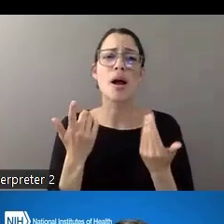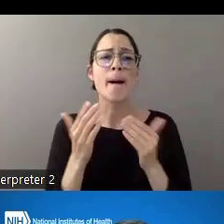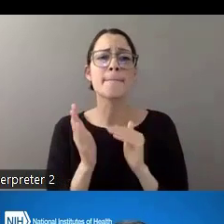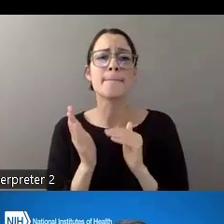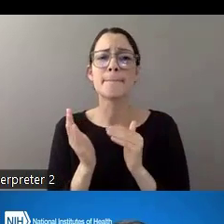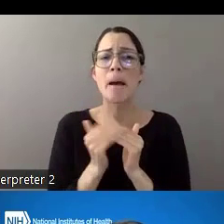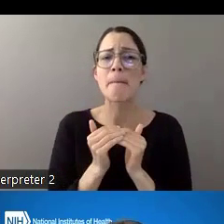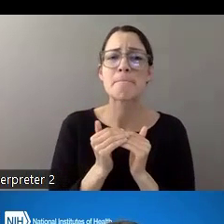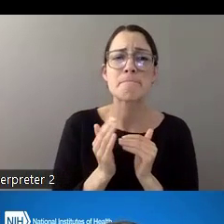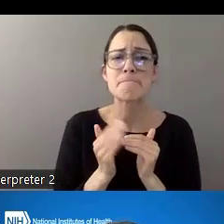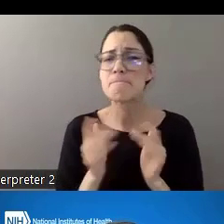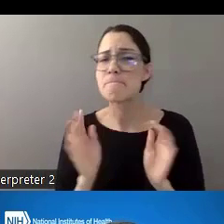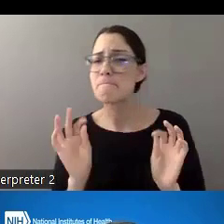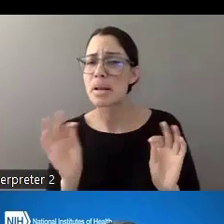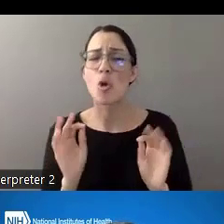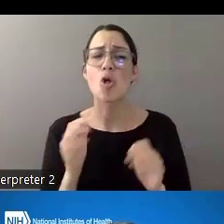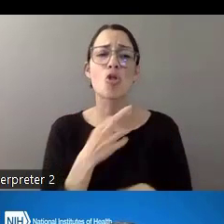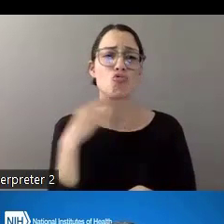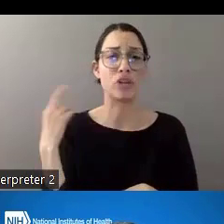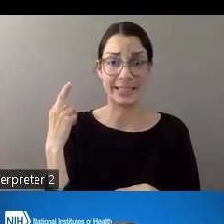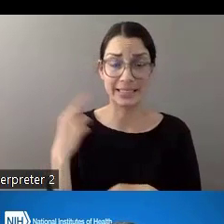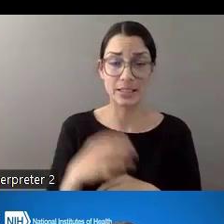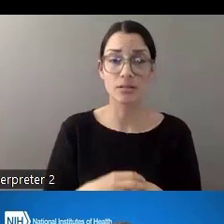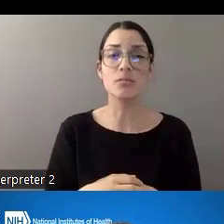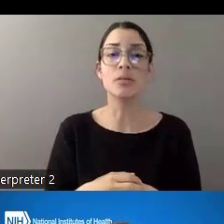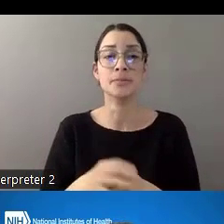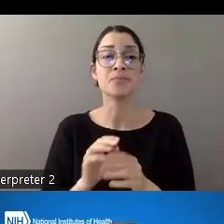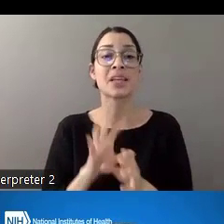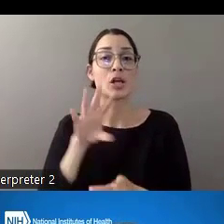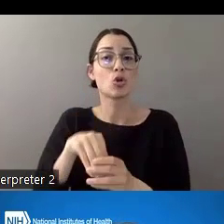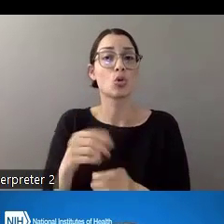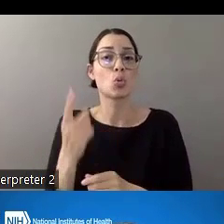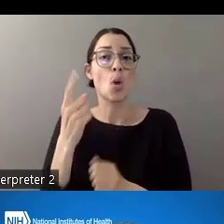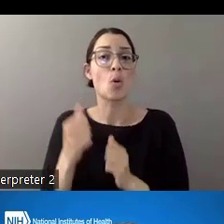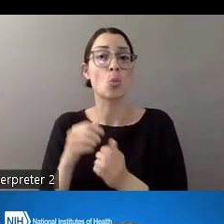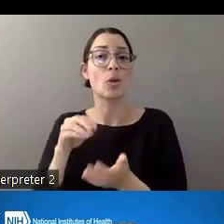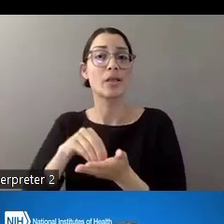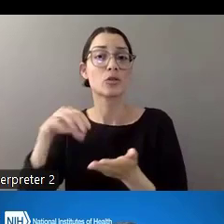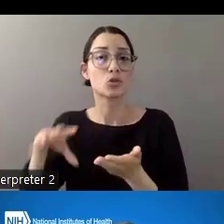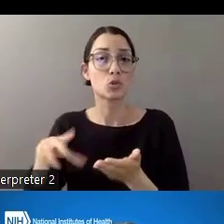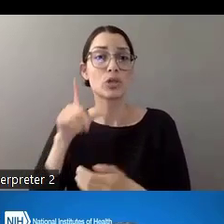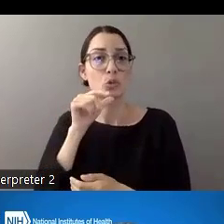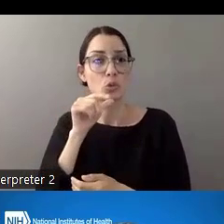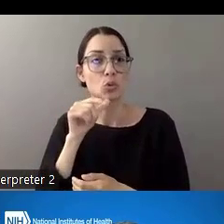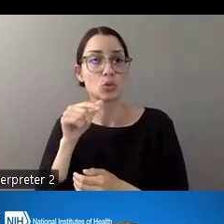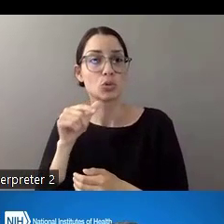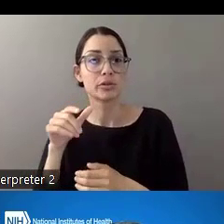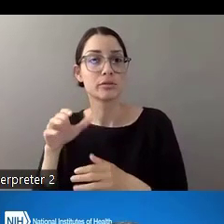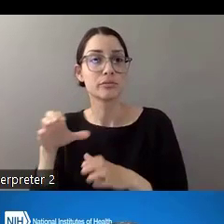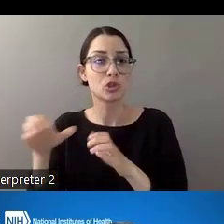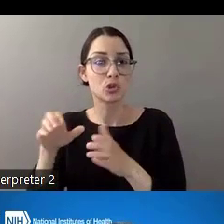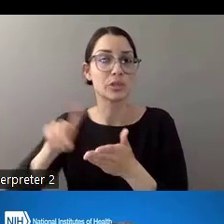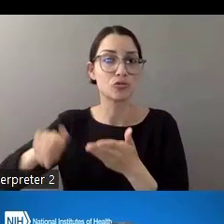Obviously, anyone, including these students who is doing research on a clinical trial needs to be trained by something like CITI.